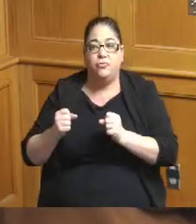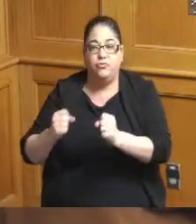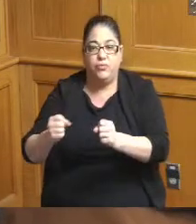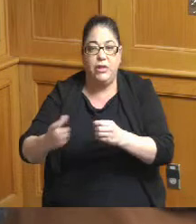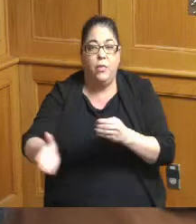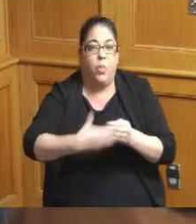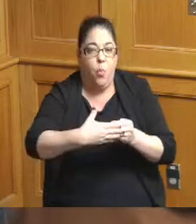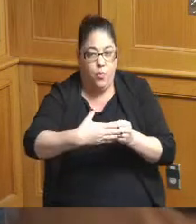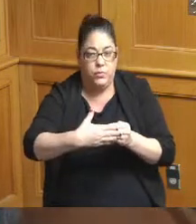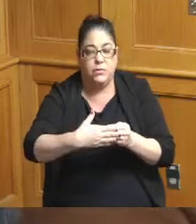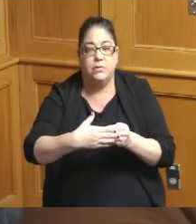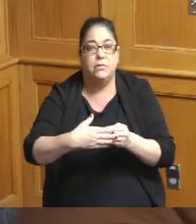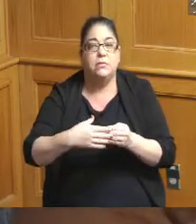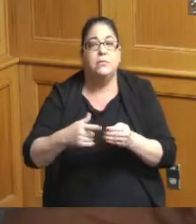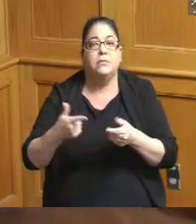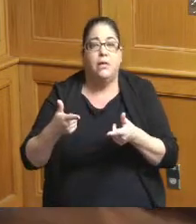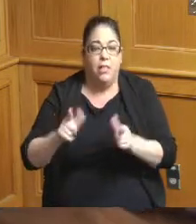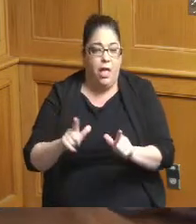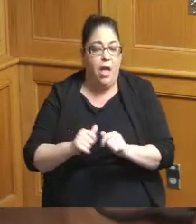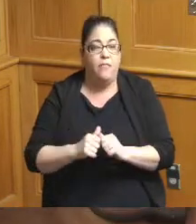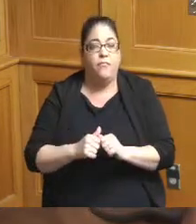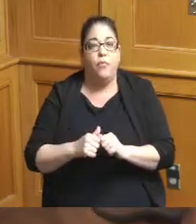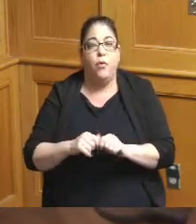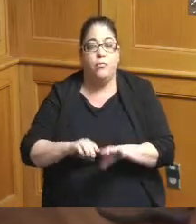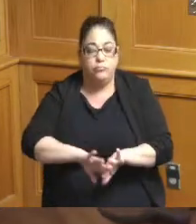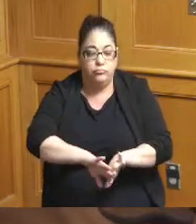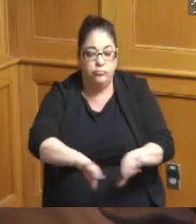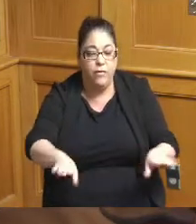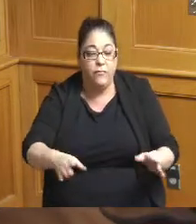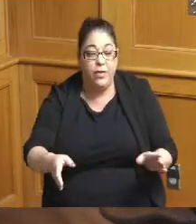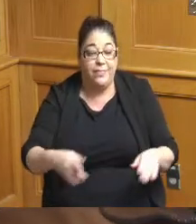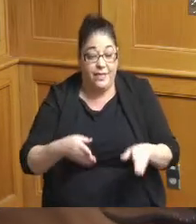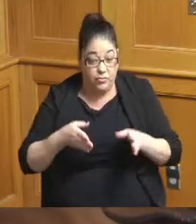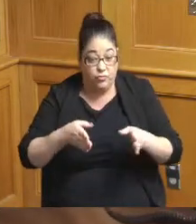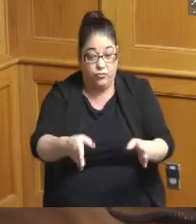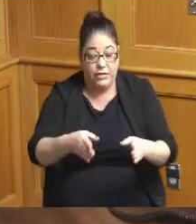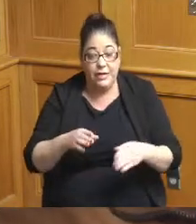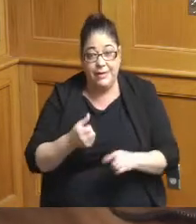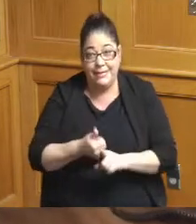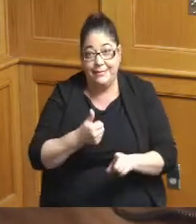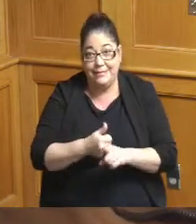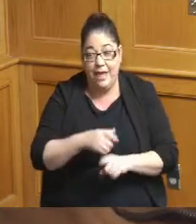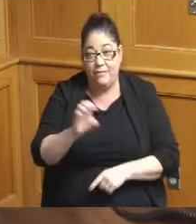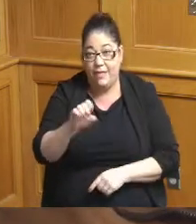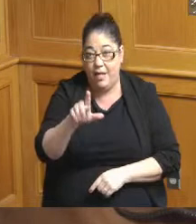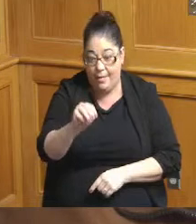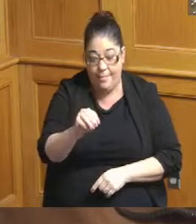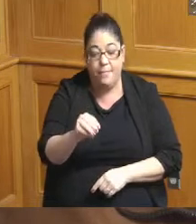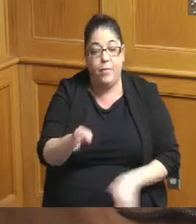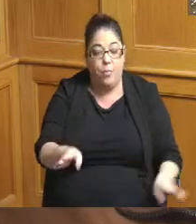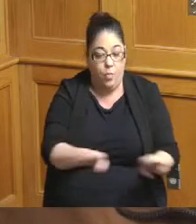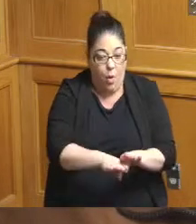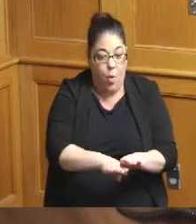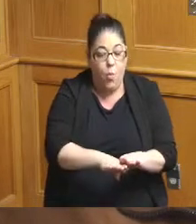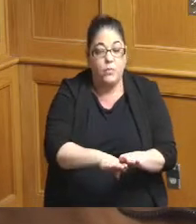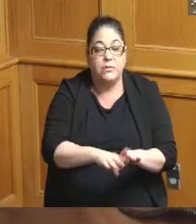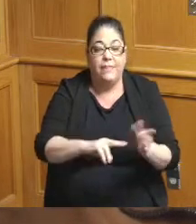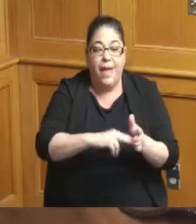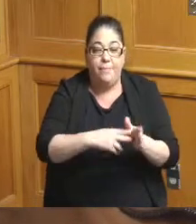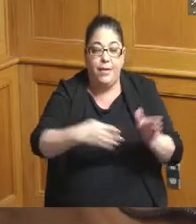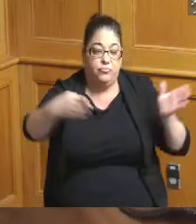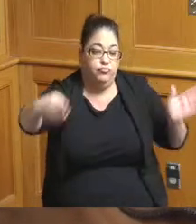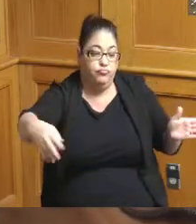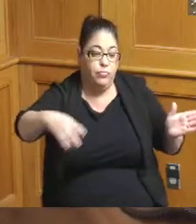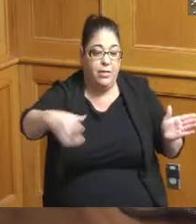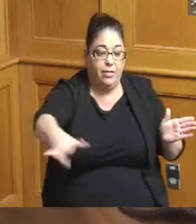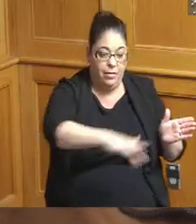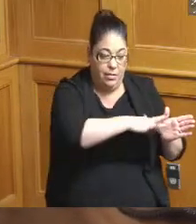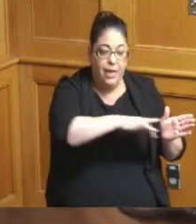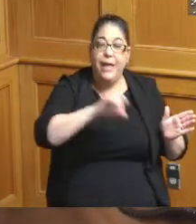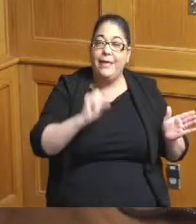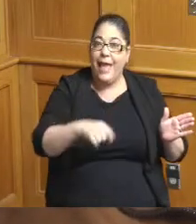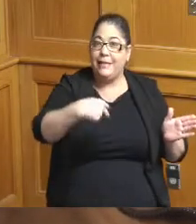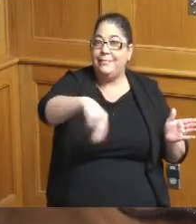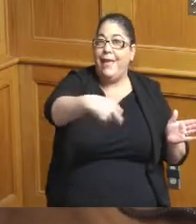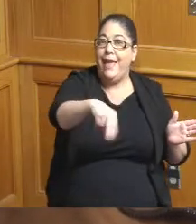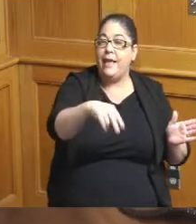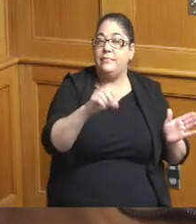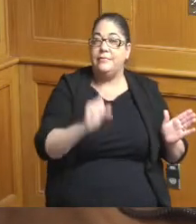outside dancing and collaborating but it doesn't give us a extra space we can make money off of